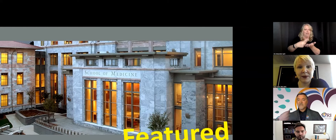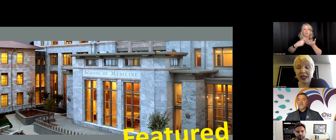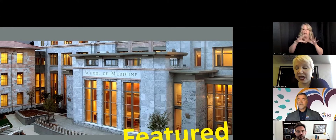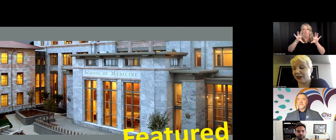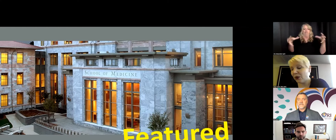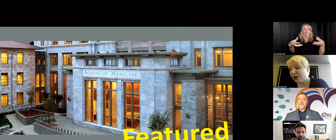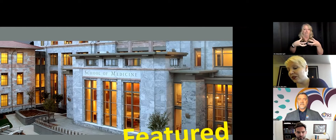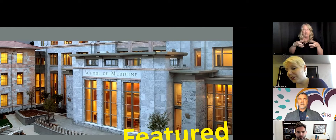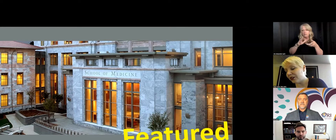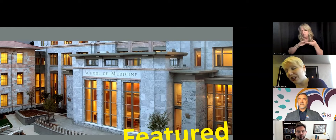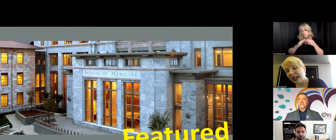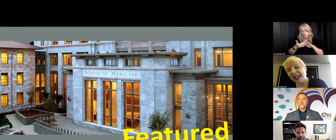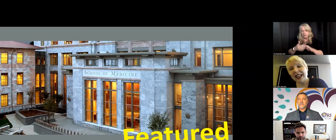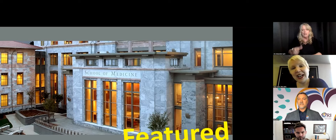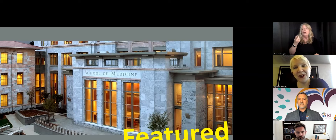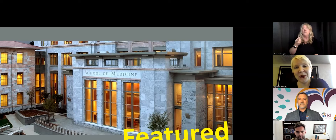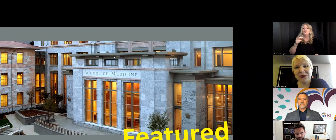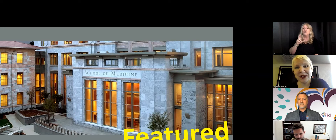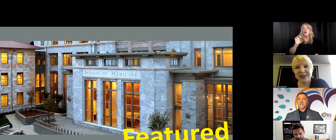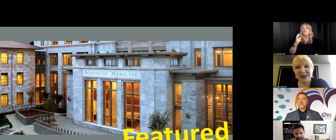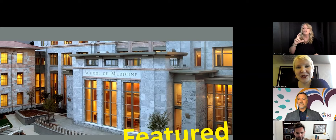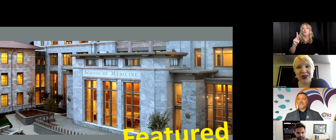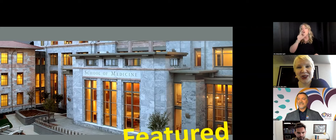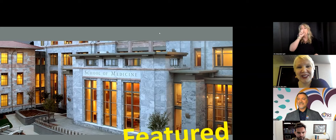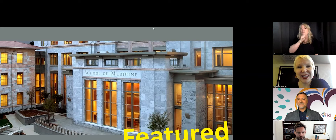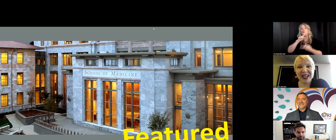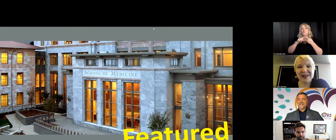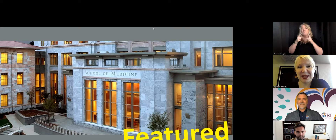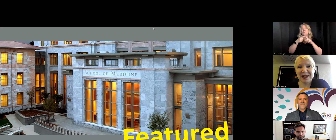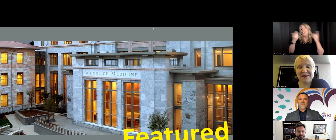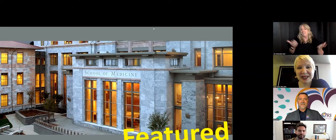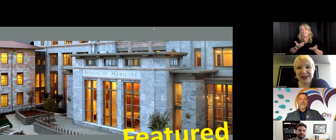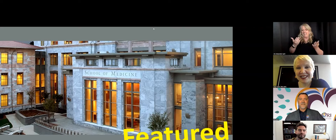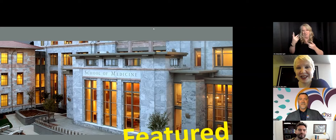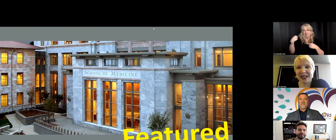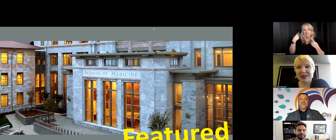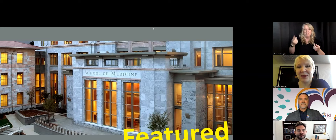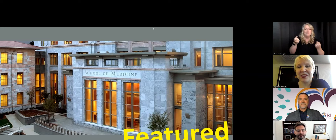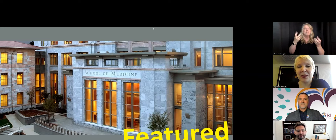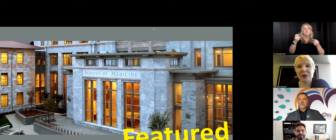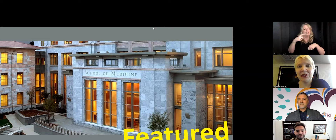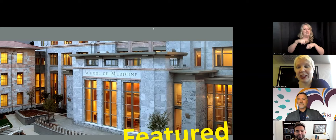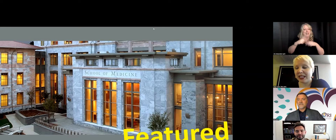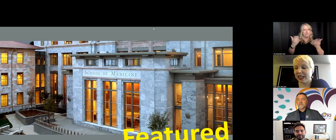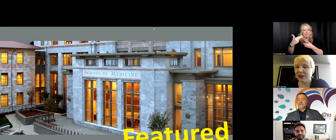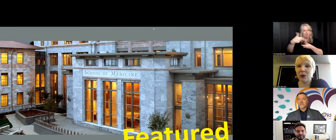ARE DOING AT OUR ANNUAL MEETINGS TOPICS WE SHOULD BE DISCUSSING AS A COMMUNITY. AND OF COURSE, DR. CHUCK